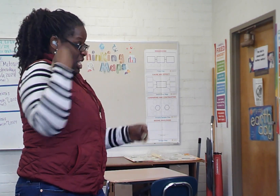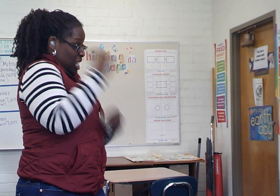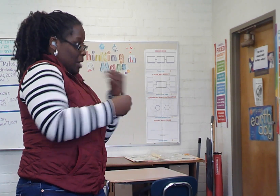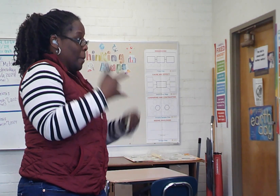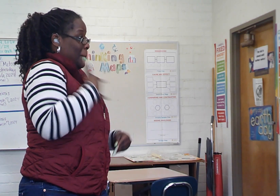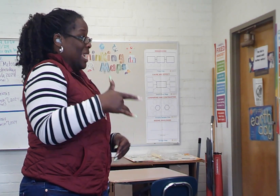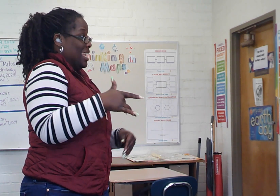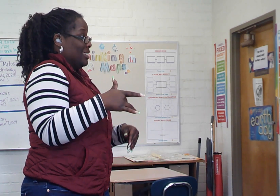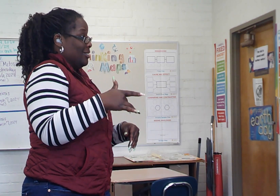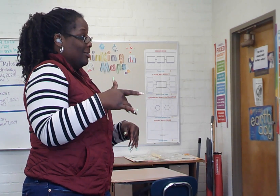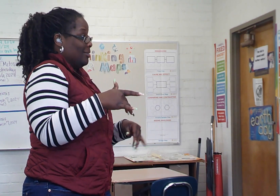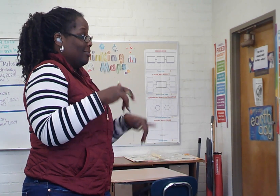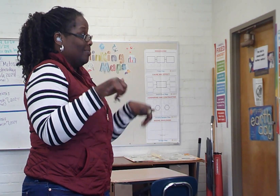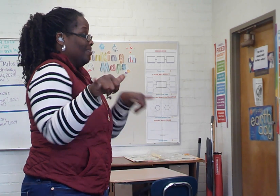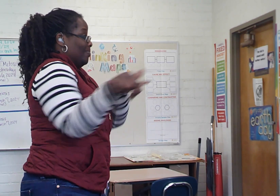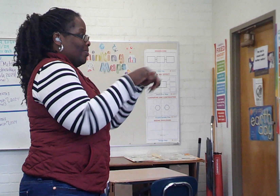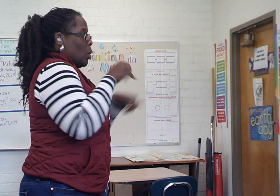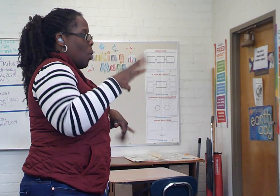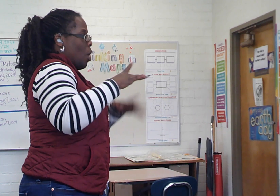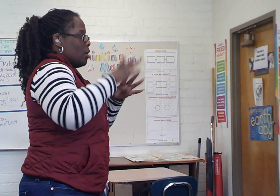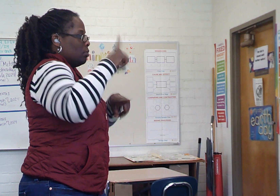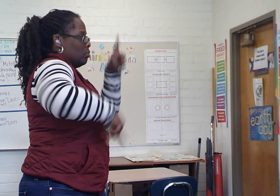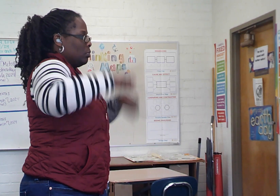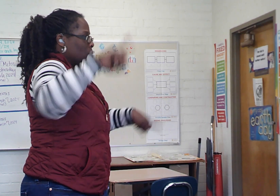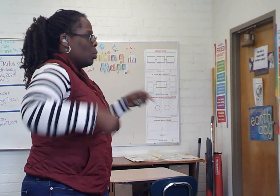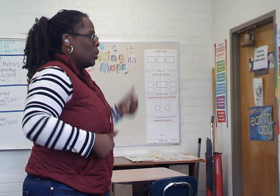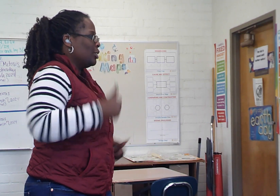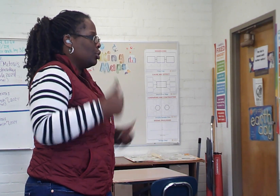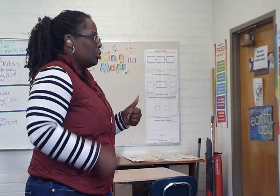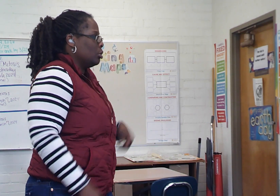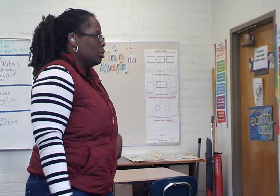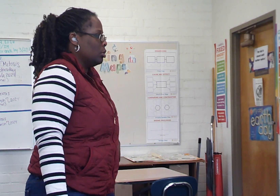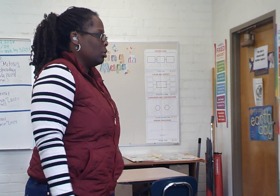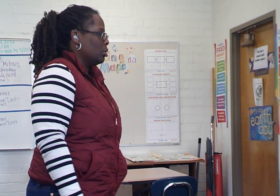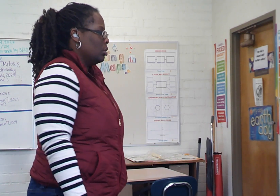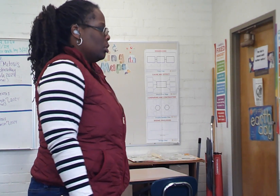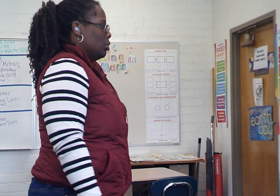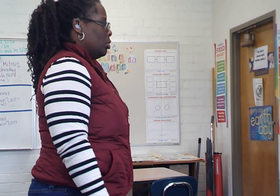So does that mean that genetics are all the same or different?